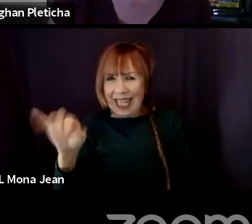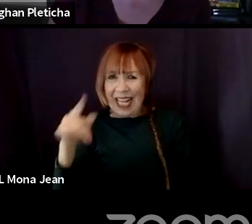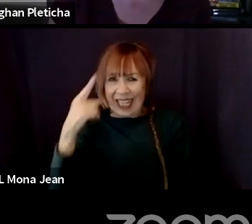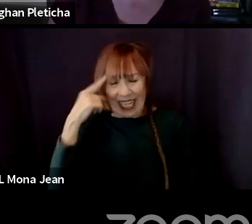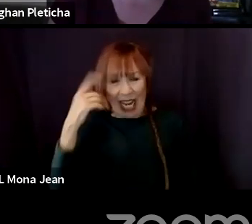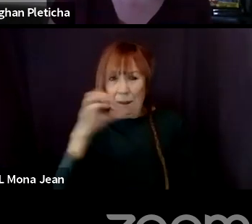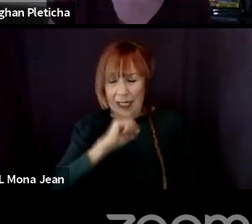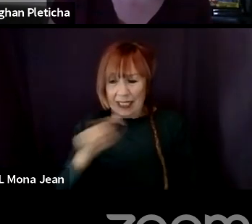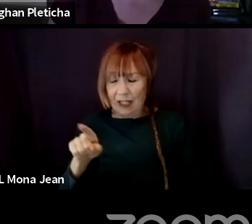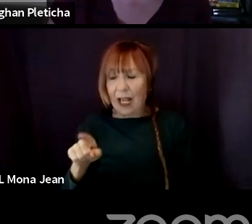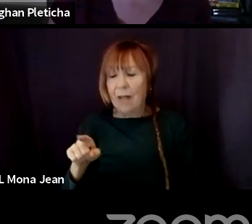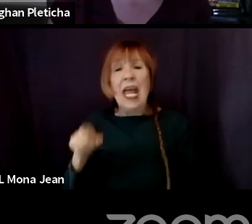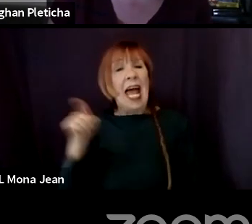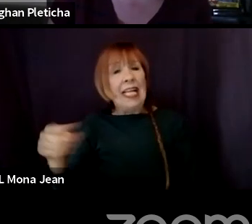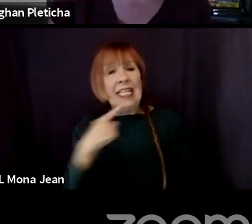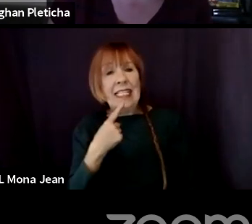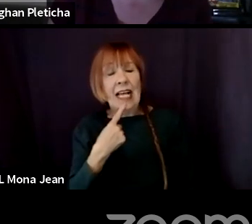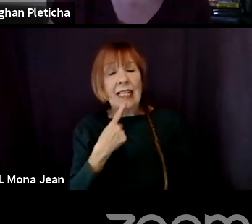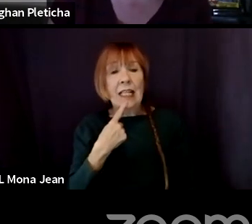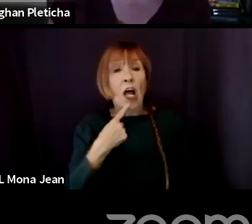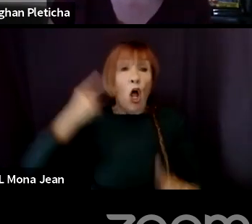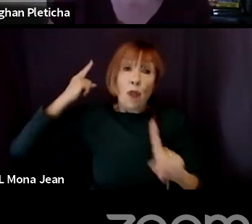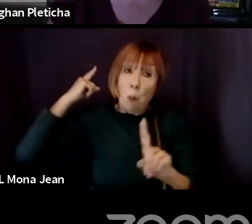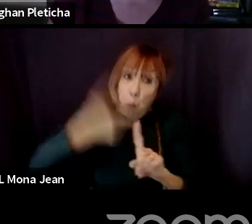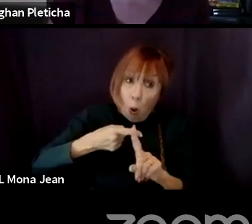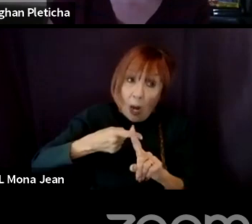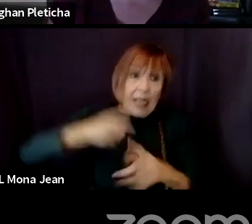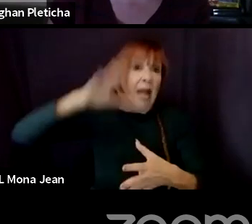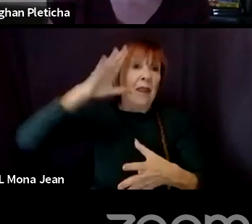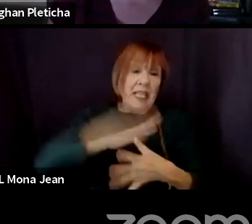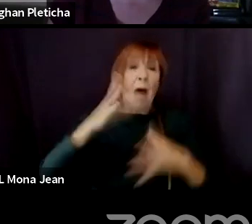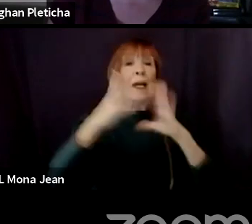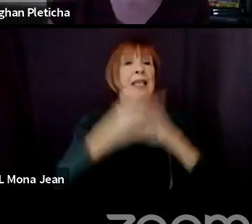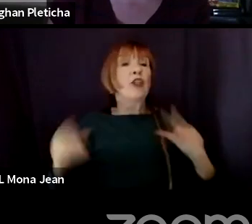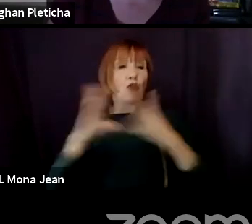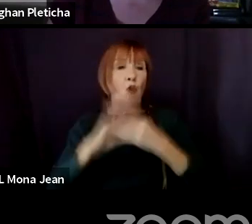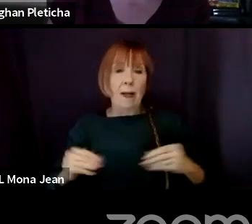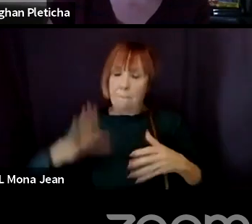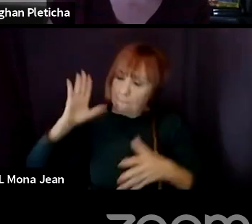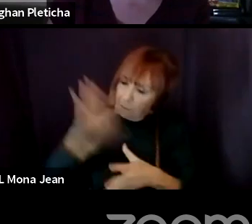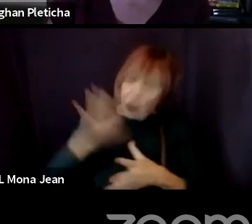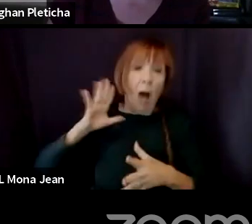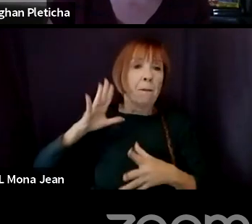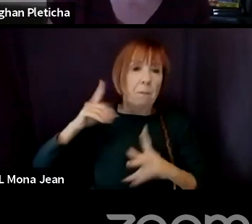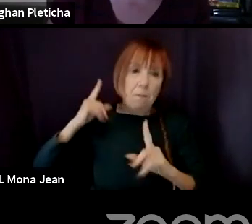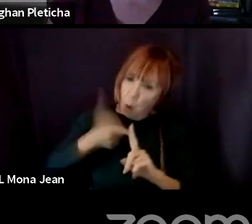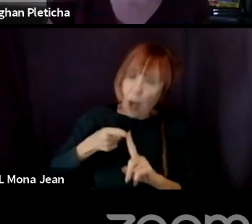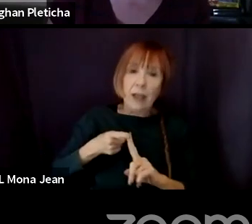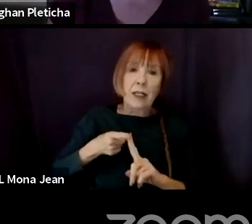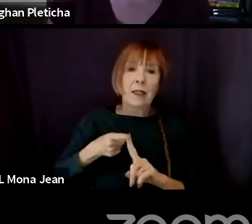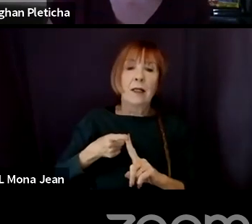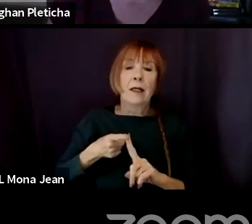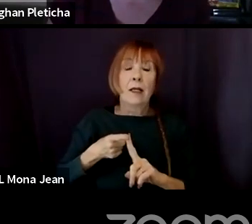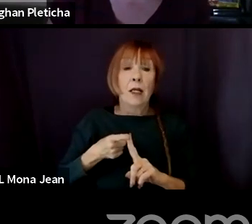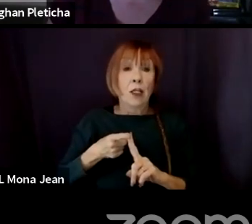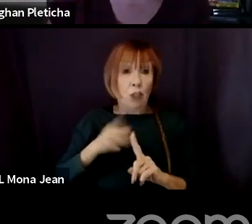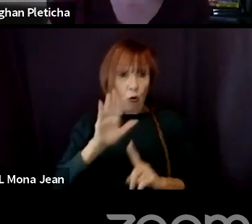the stories first, right, the characters the stories first. So, you're job as a writer is to make sure